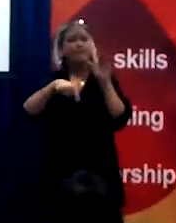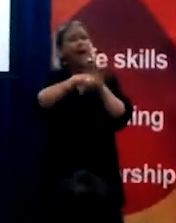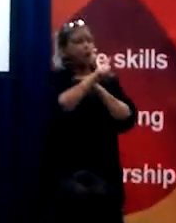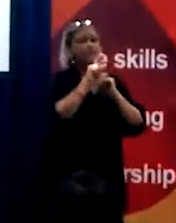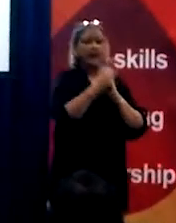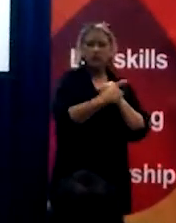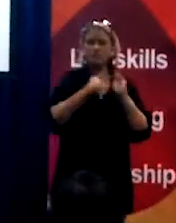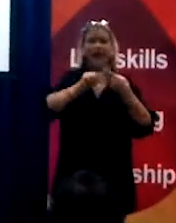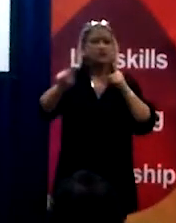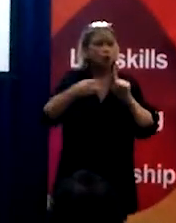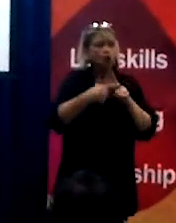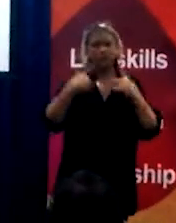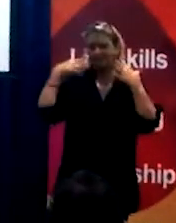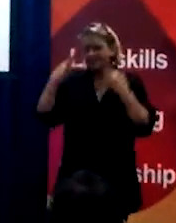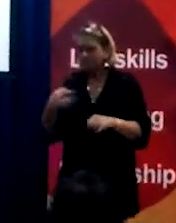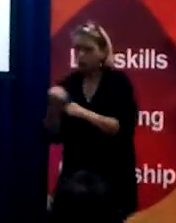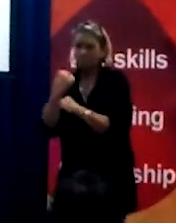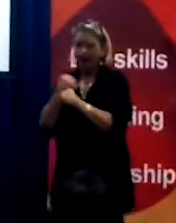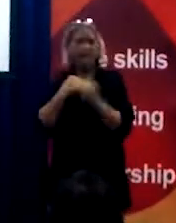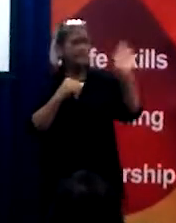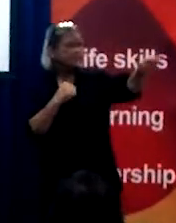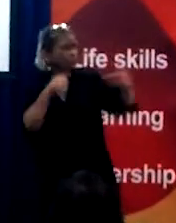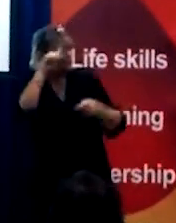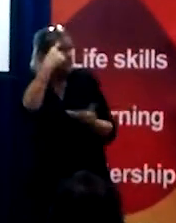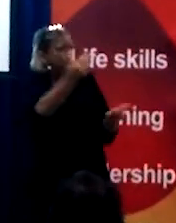in a lot of the decision-making in the school as well. Why do we need them?